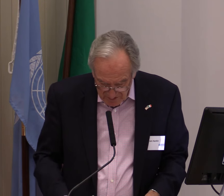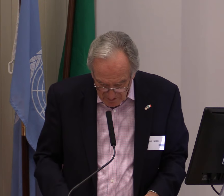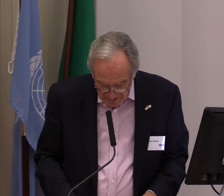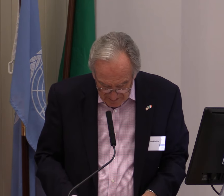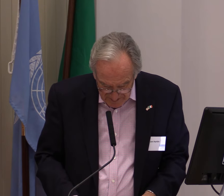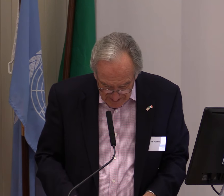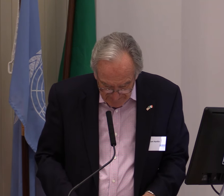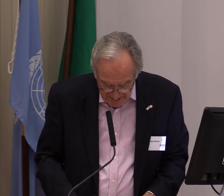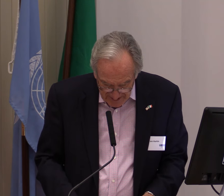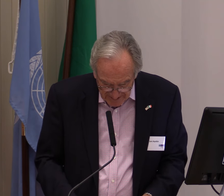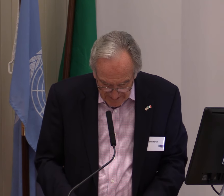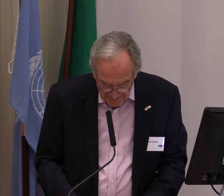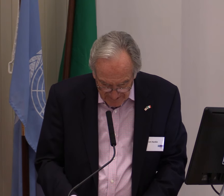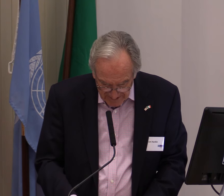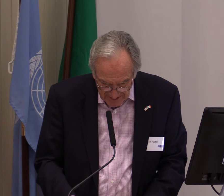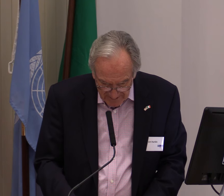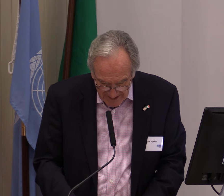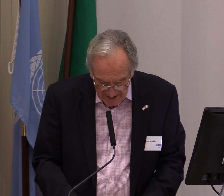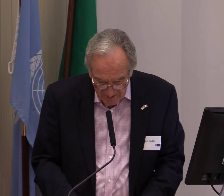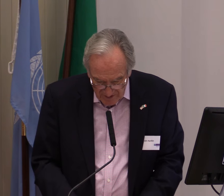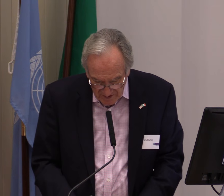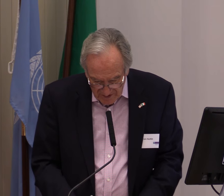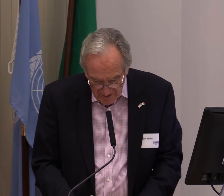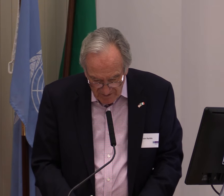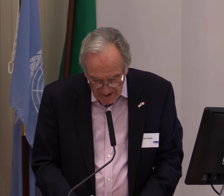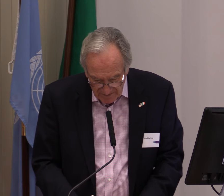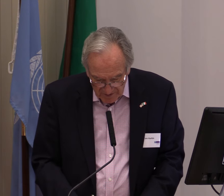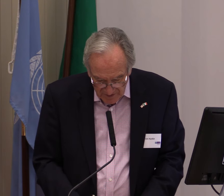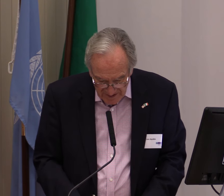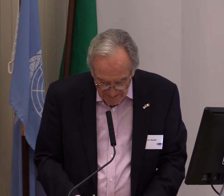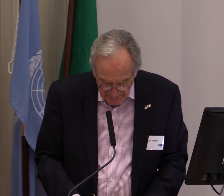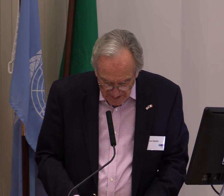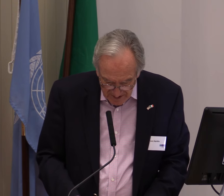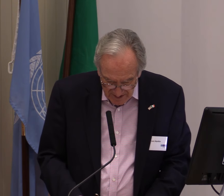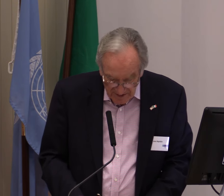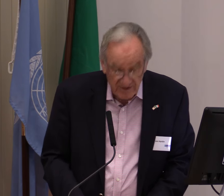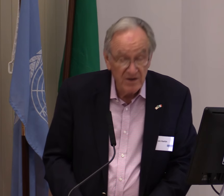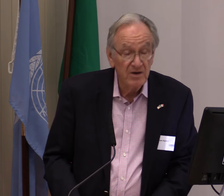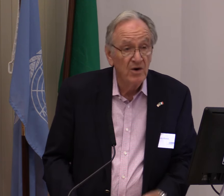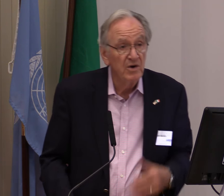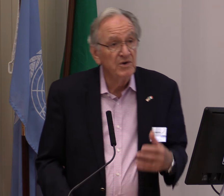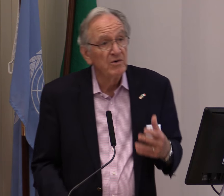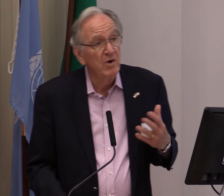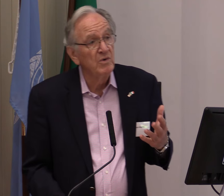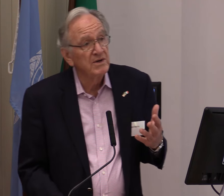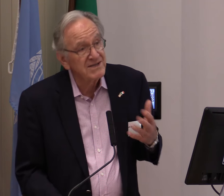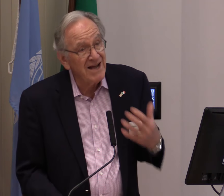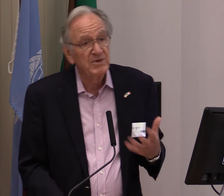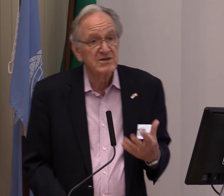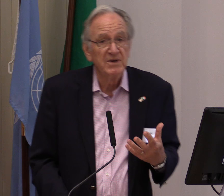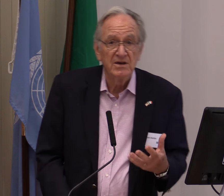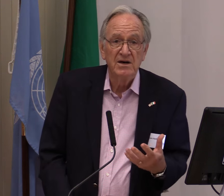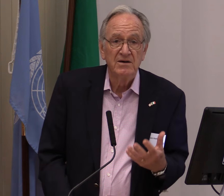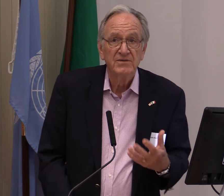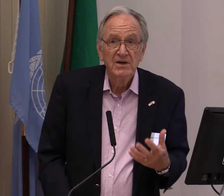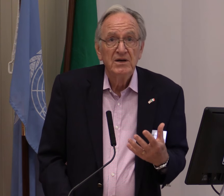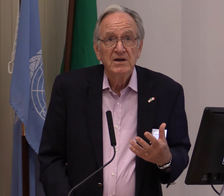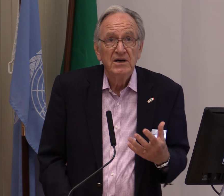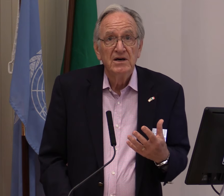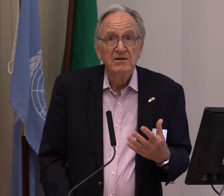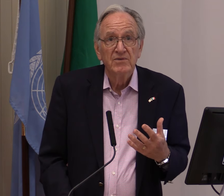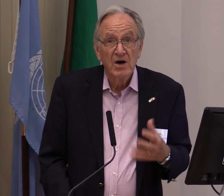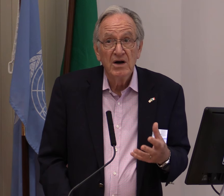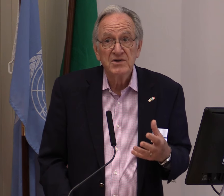your own countries, and think about how you might progress in your own establishment of